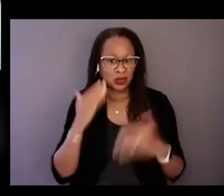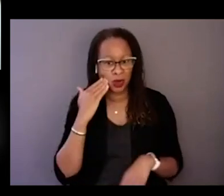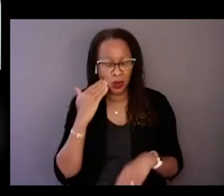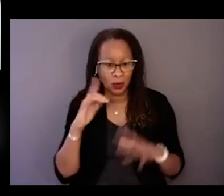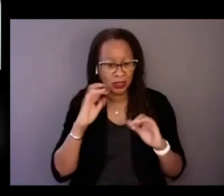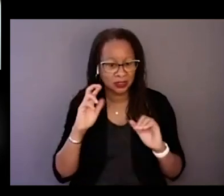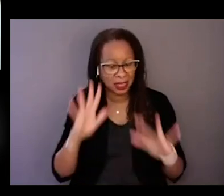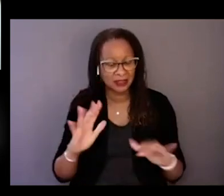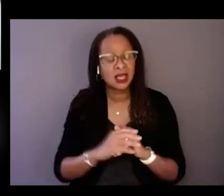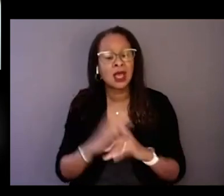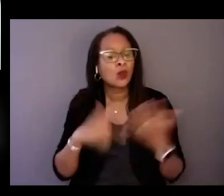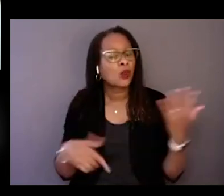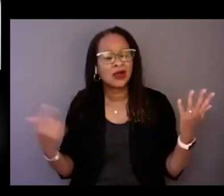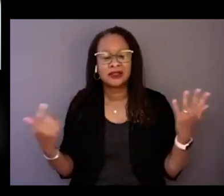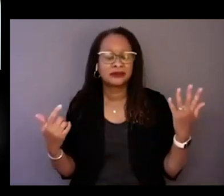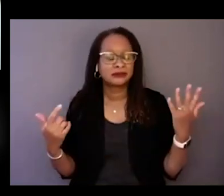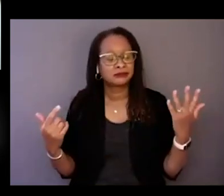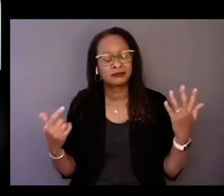but what along the way did you think, huh, I didn't know that?